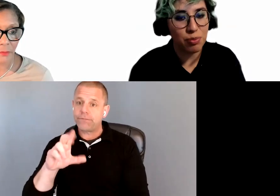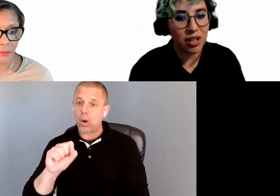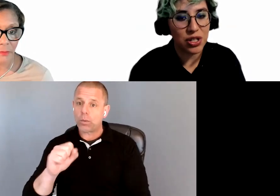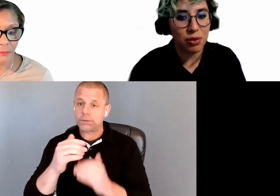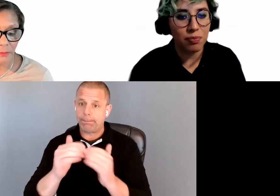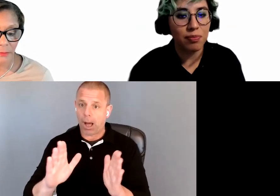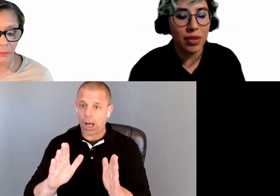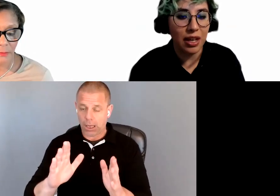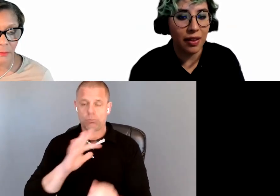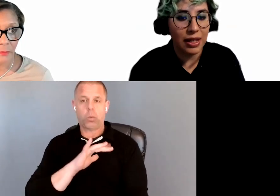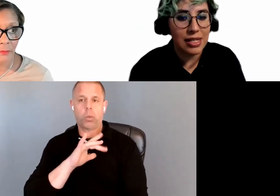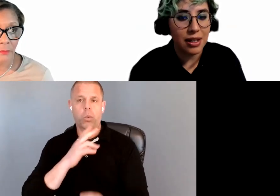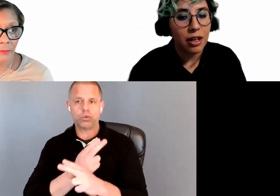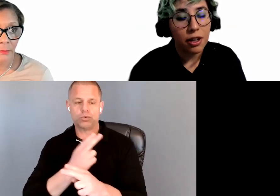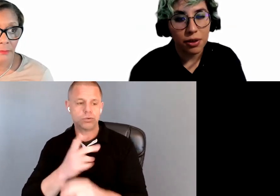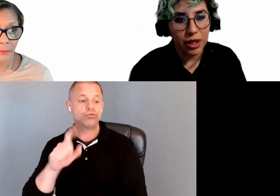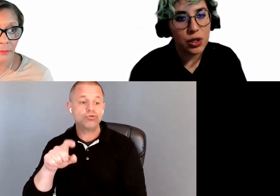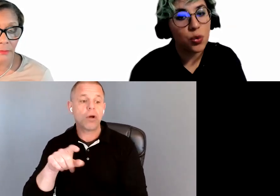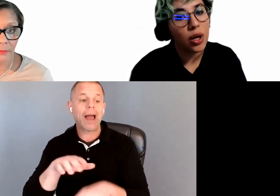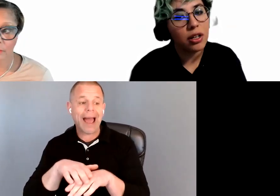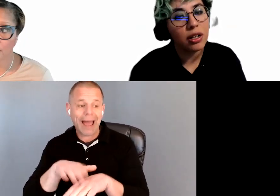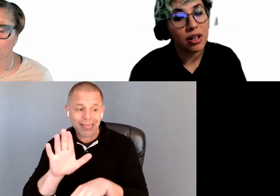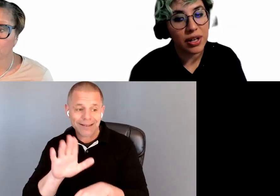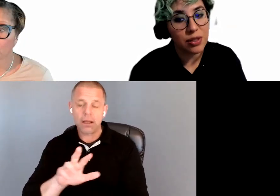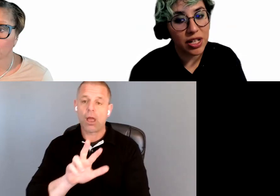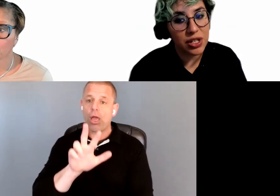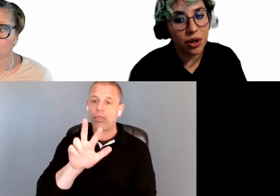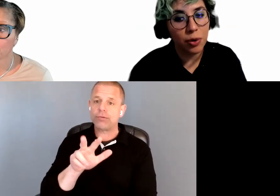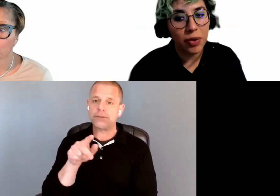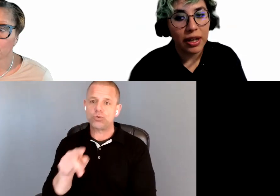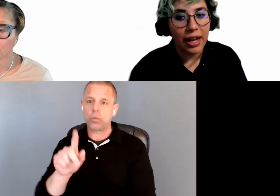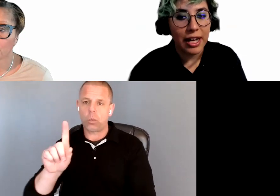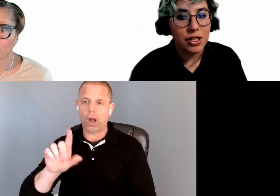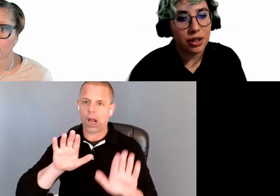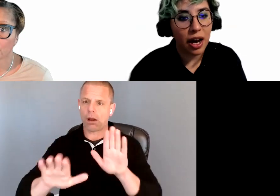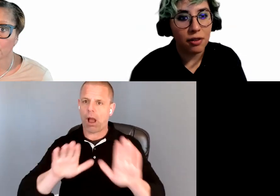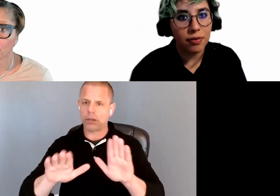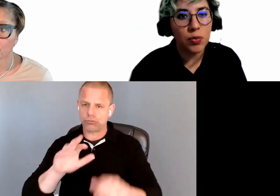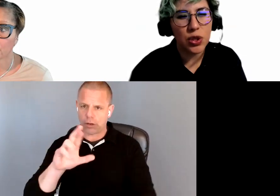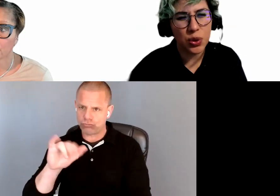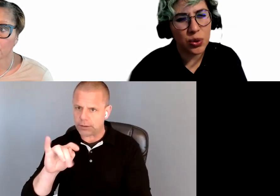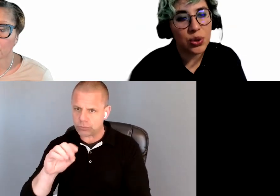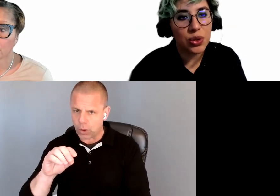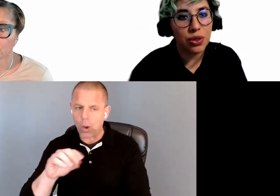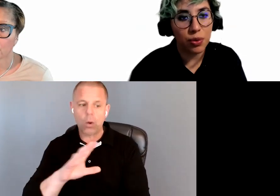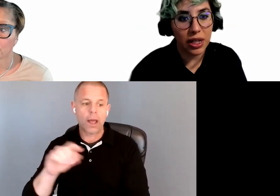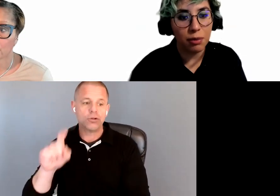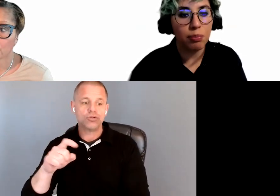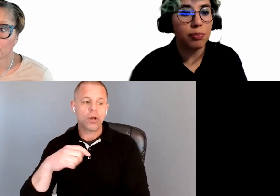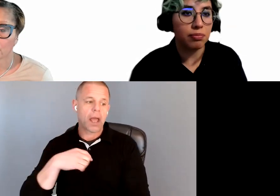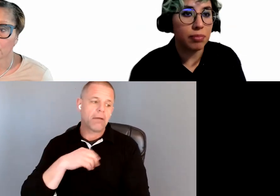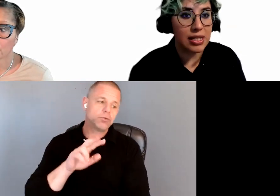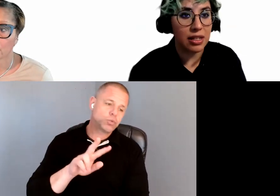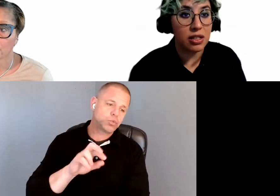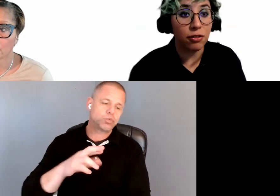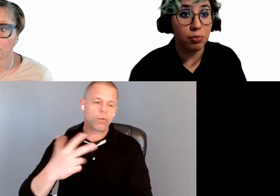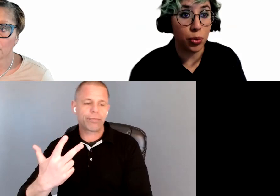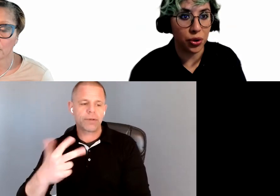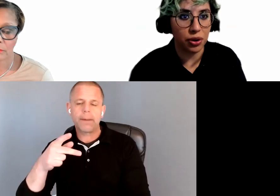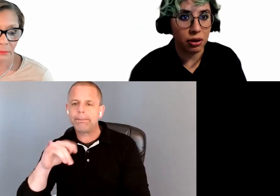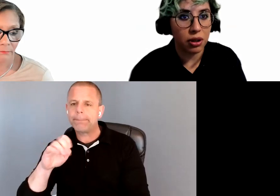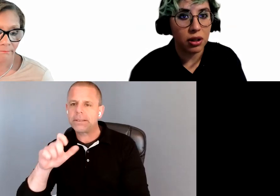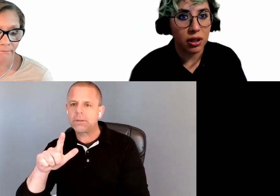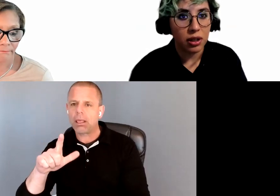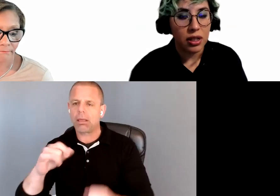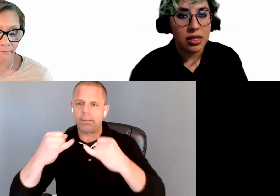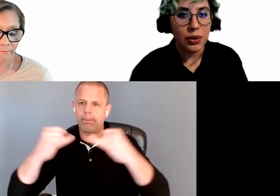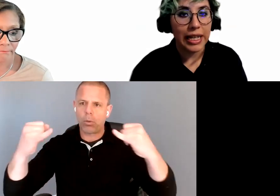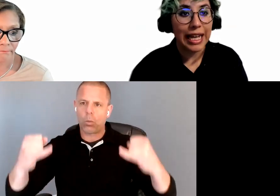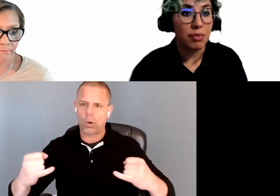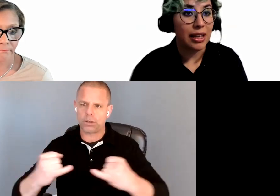box should be at least 3:1 contrast ratio and should have 2 to 3 pixels of border. So it can be